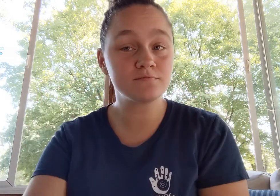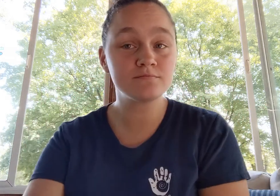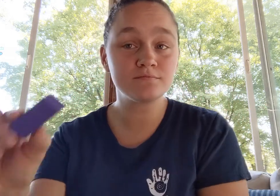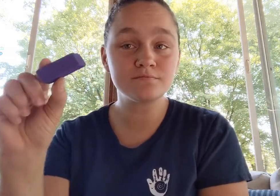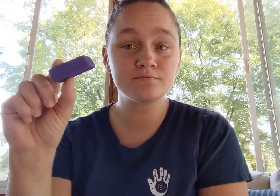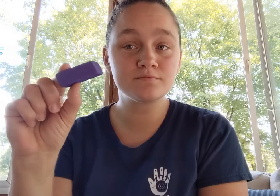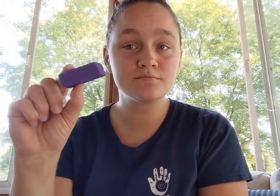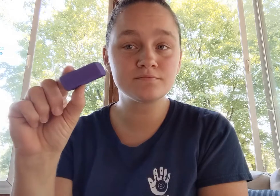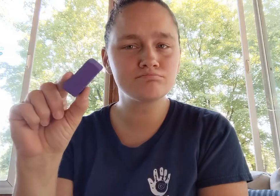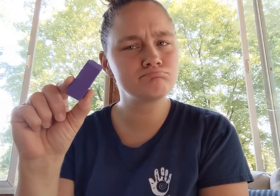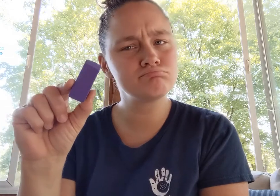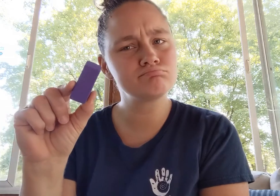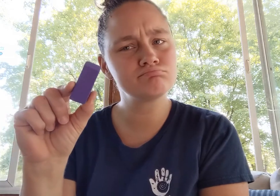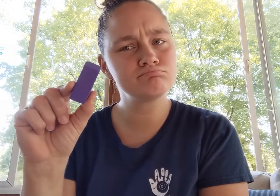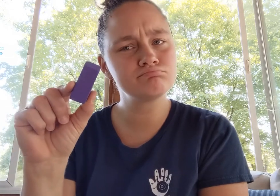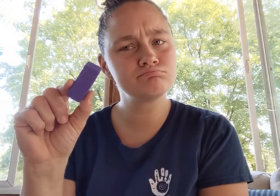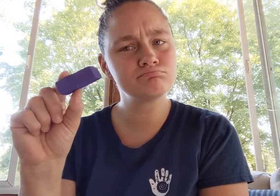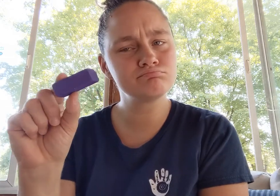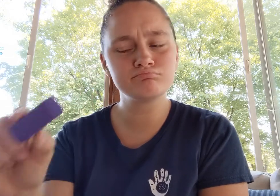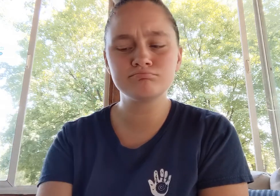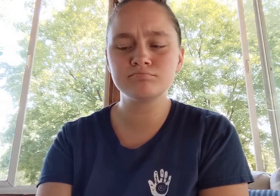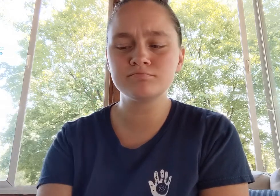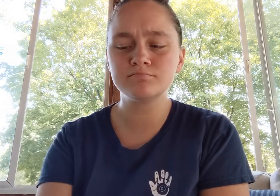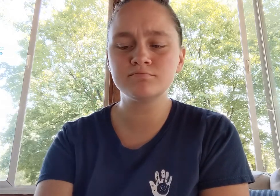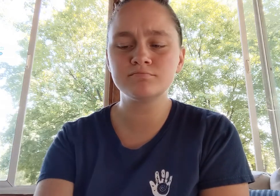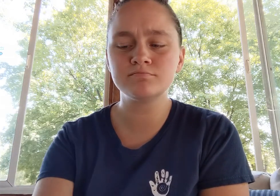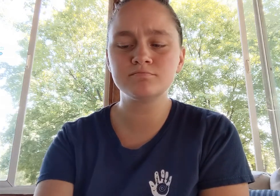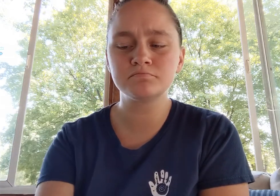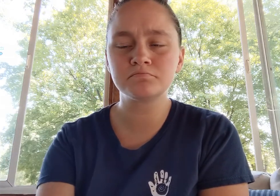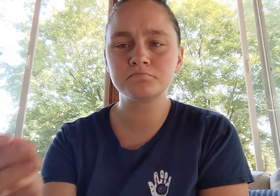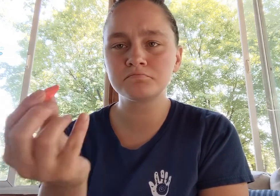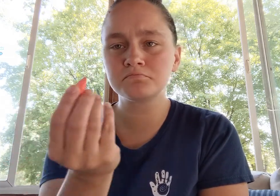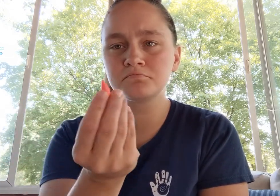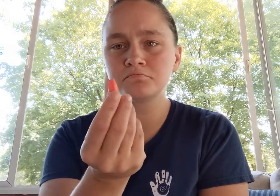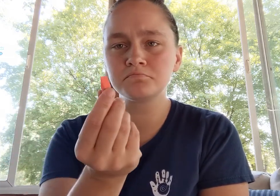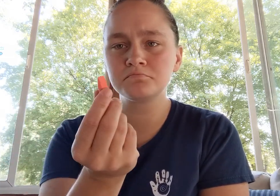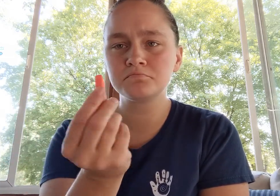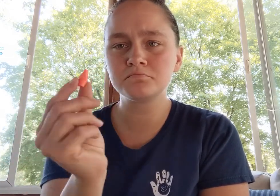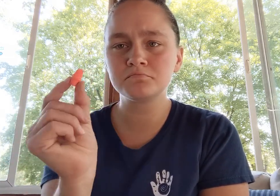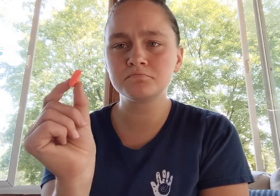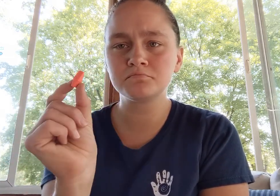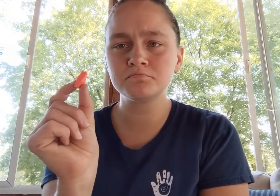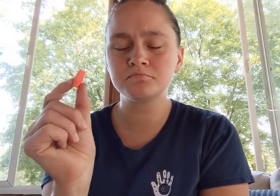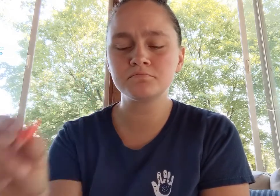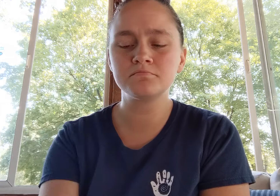[Janie shows rectangular purple eraser with confused facial expression] [Janie shows orange pencil top eraser with continued unsure facial expression]